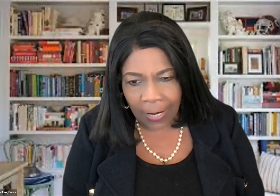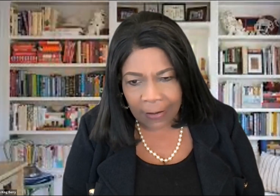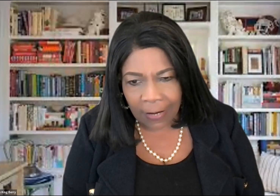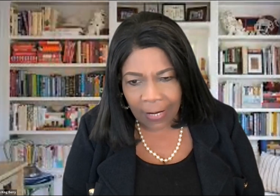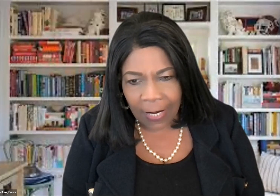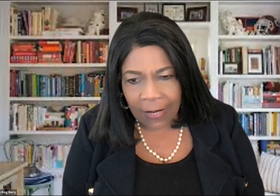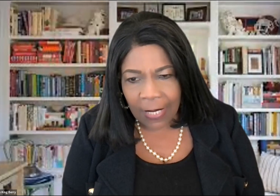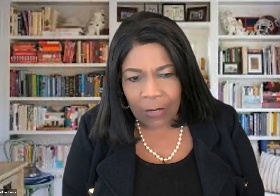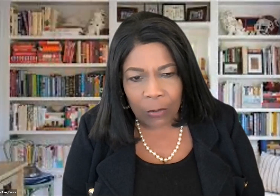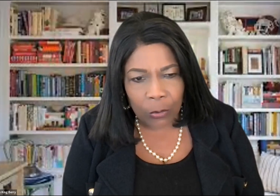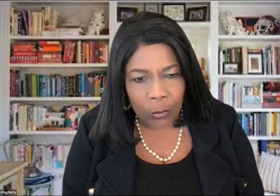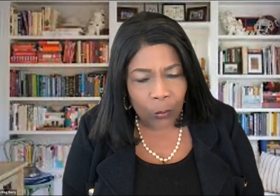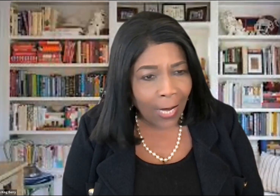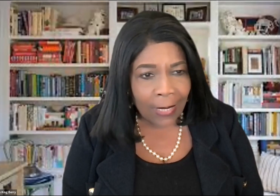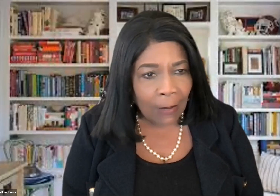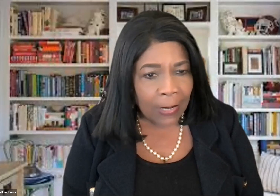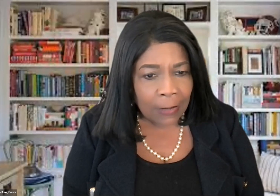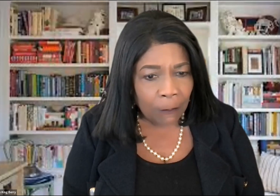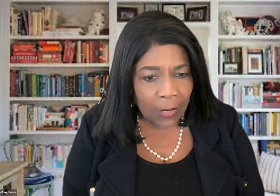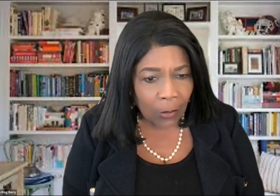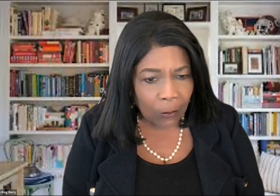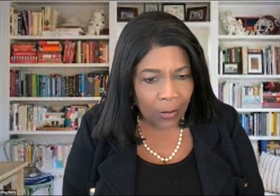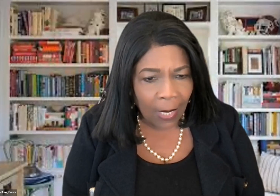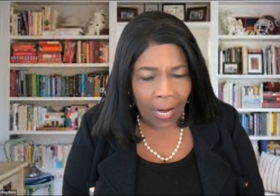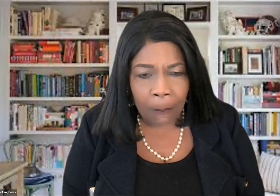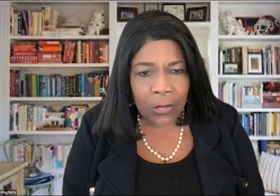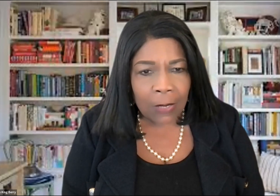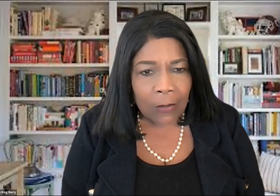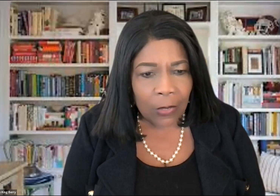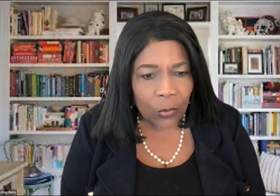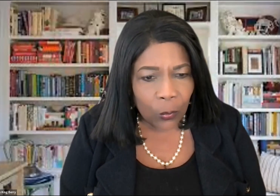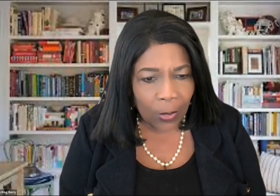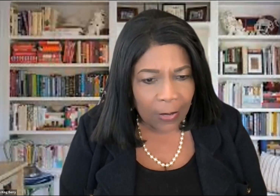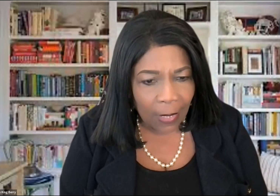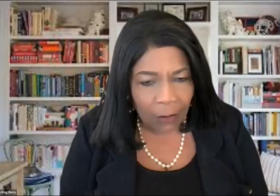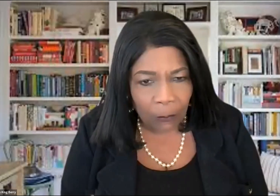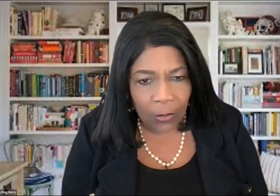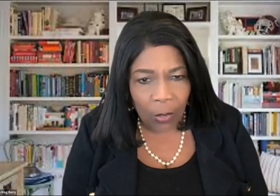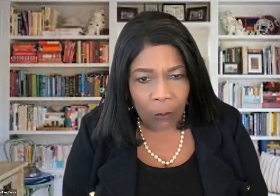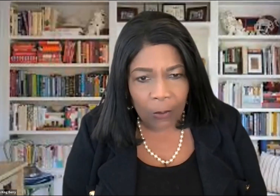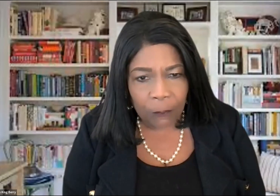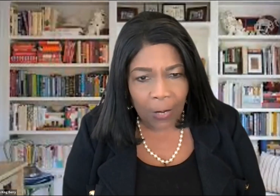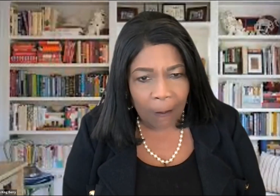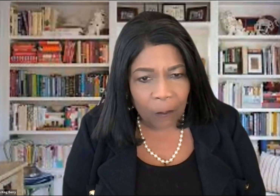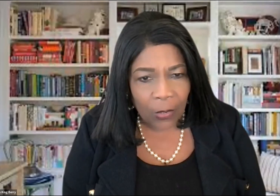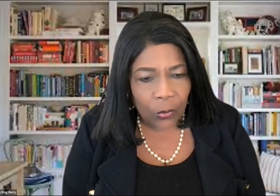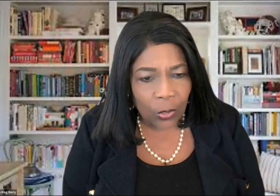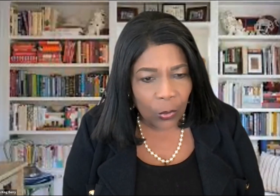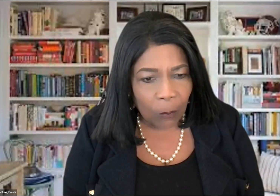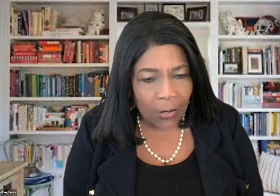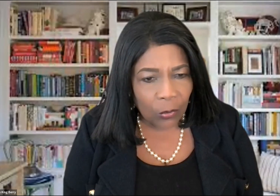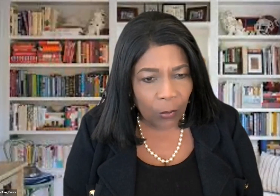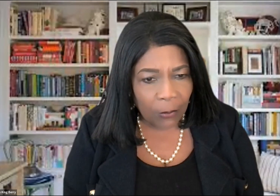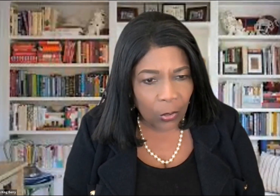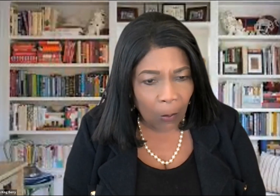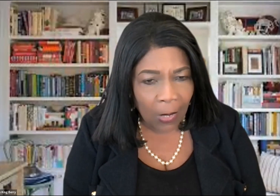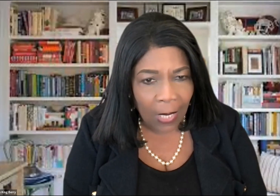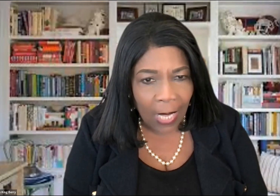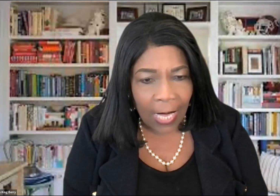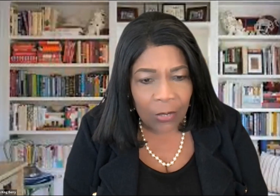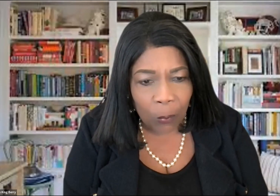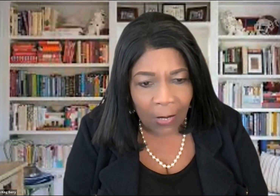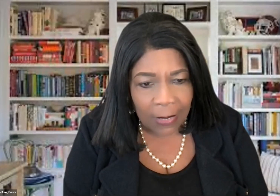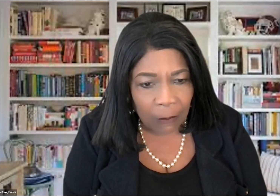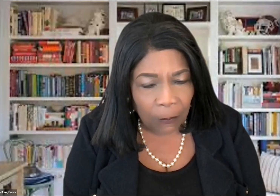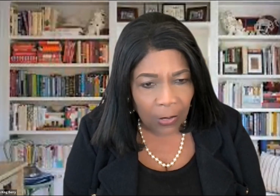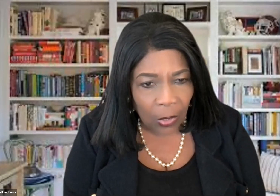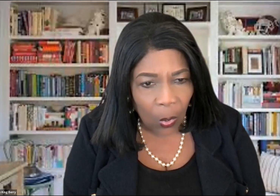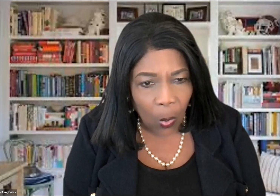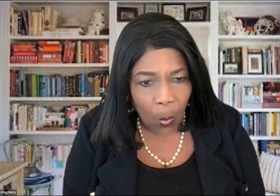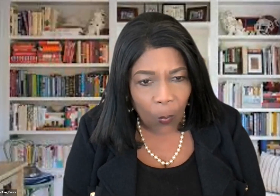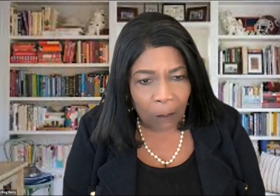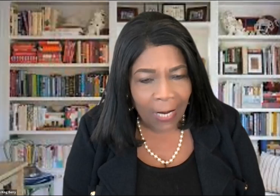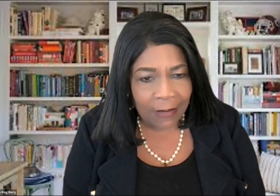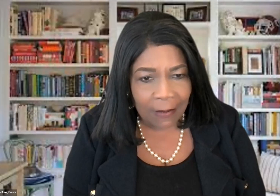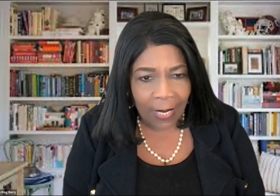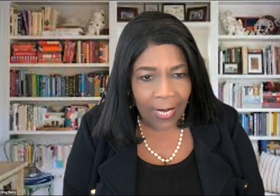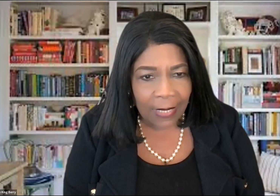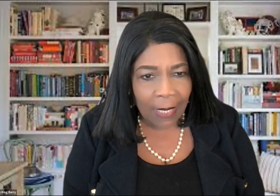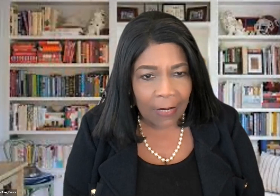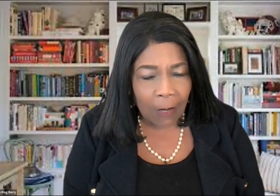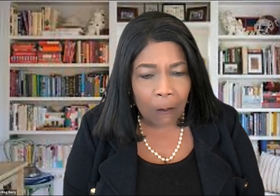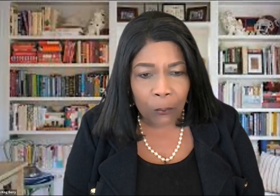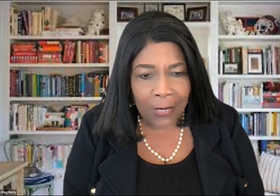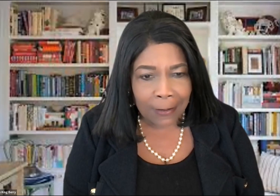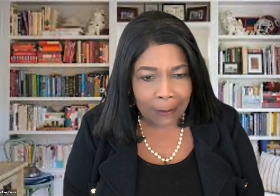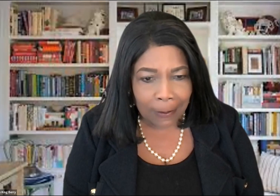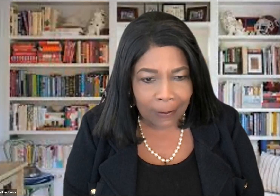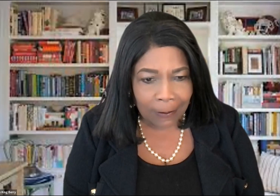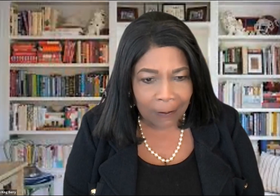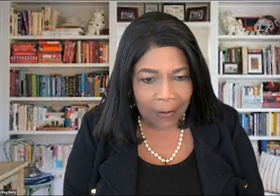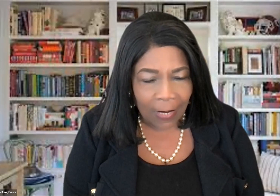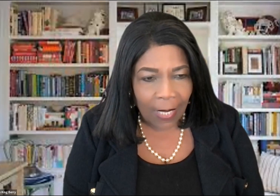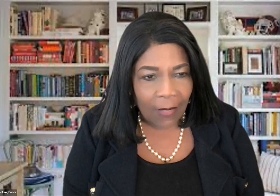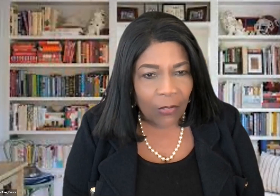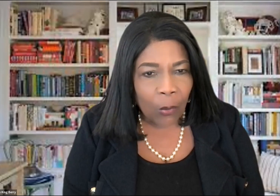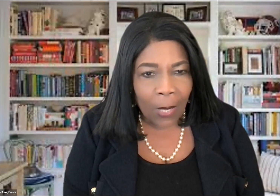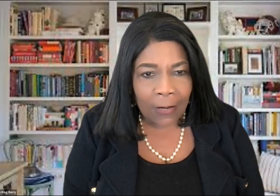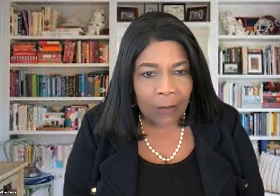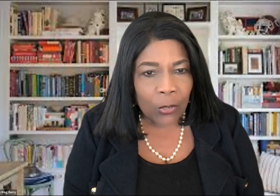Plans that include high quality videos. I particularly enjoyed the video with duty, human and Trevor Noah, as well as the video with Mike, the Land and President Clinton.